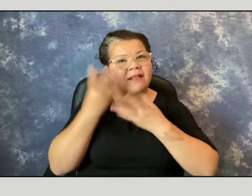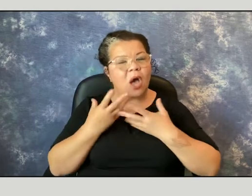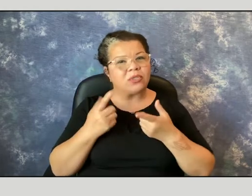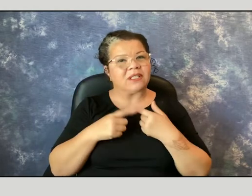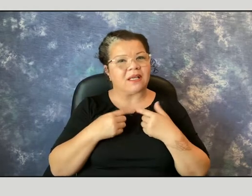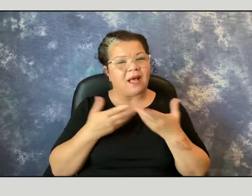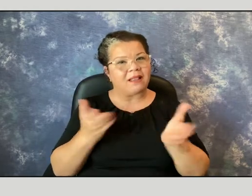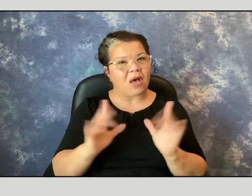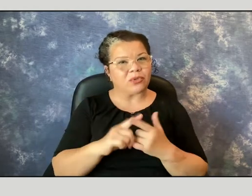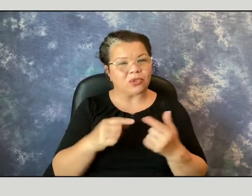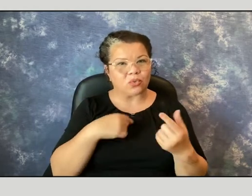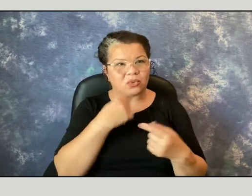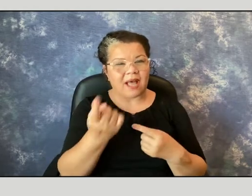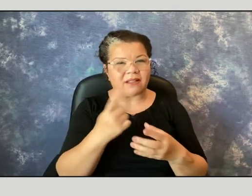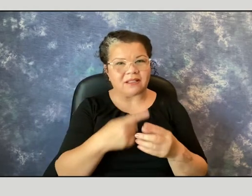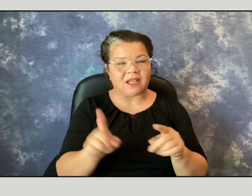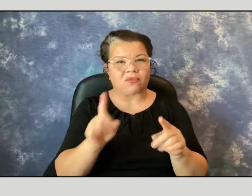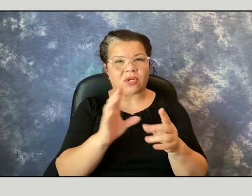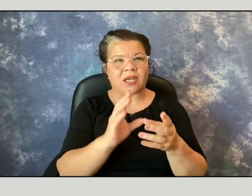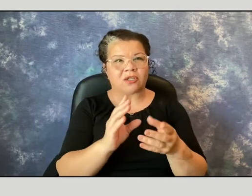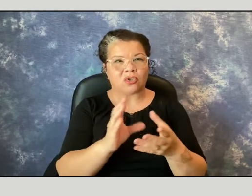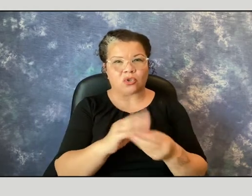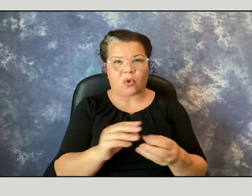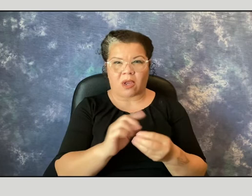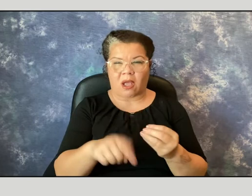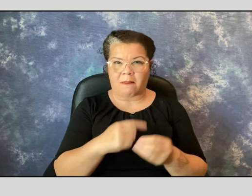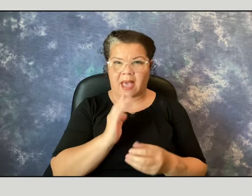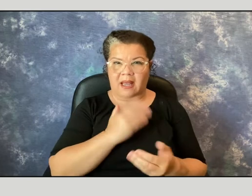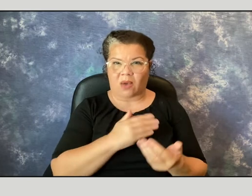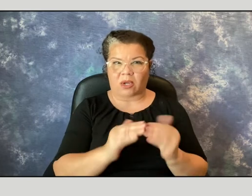so how to best beautify this tool that wasn't created for our racial reality.